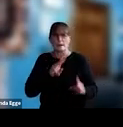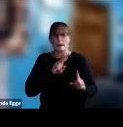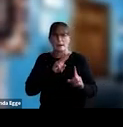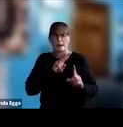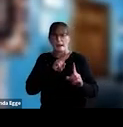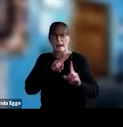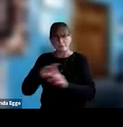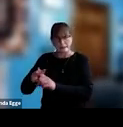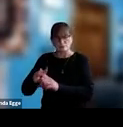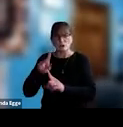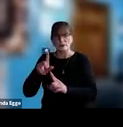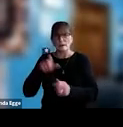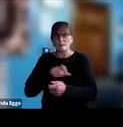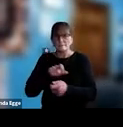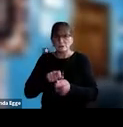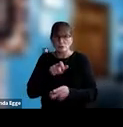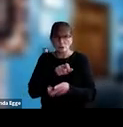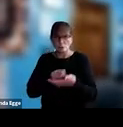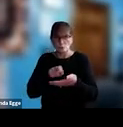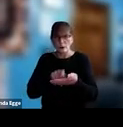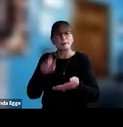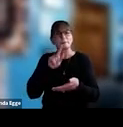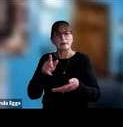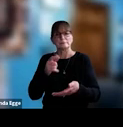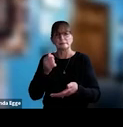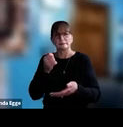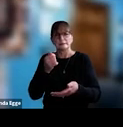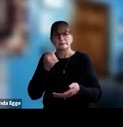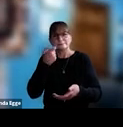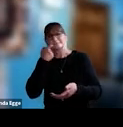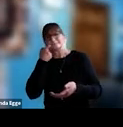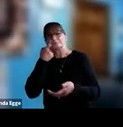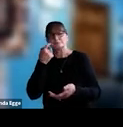particularly with writing the substance use history section of the medical summary report.